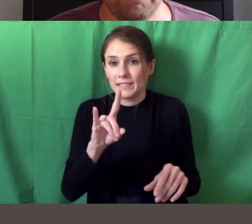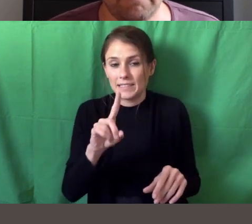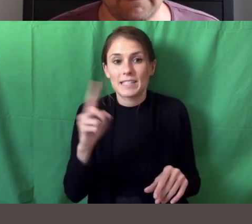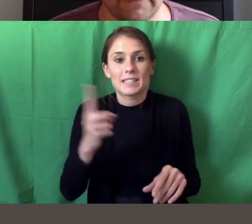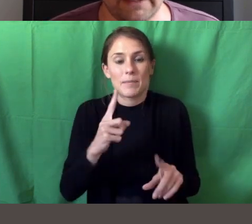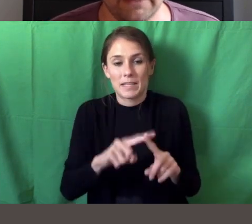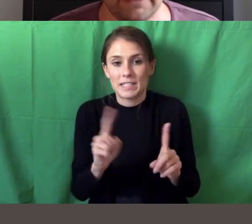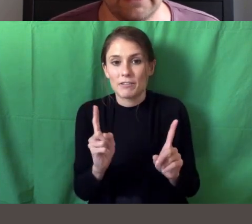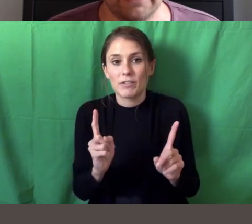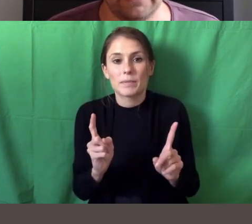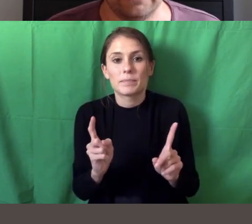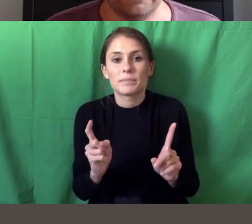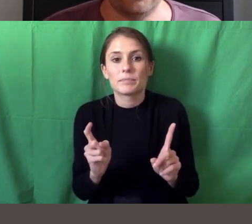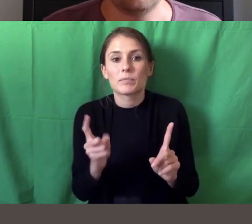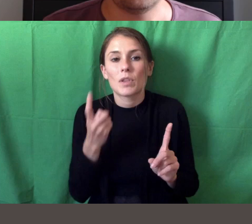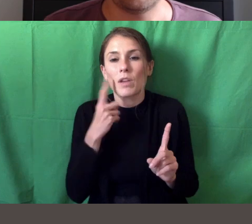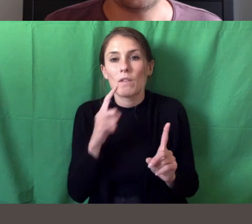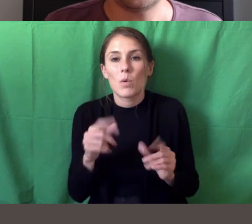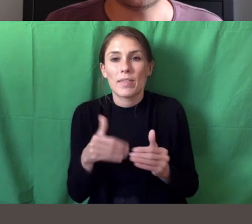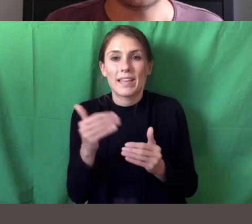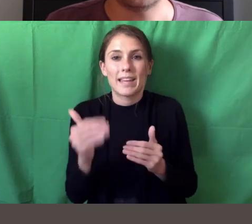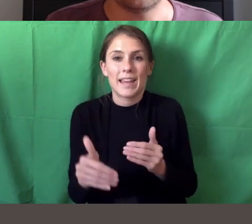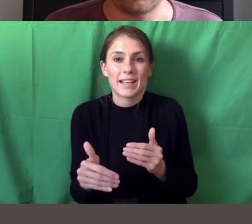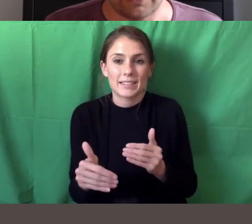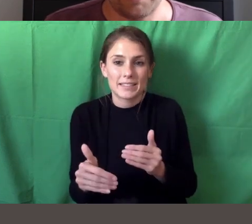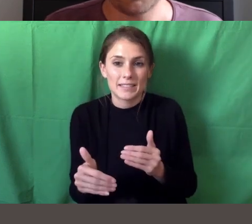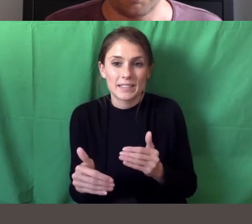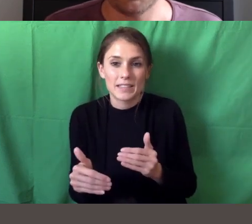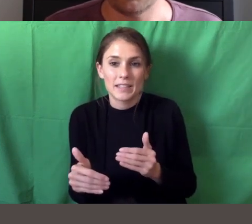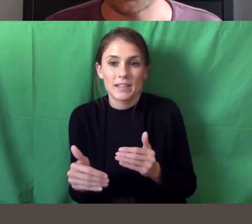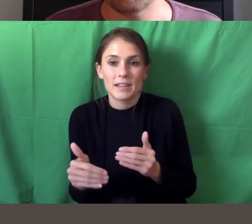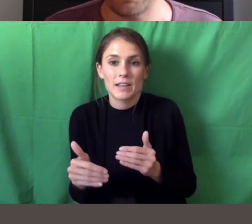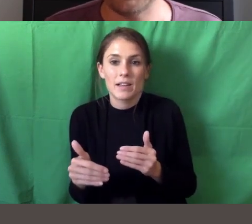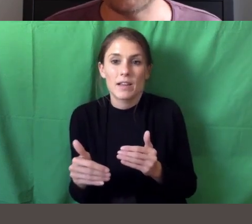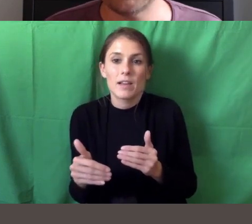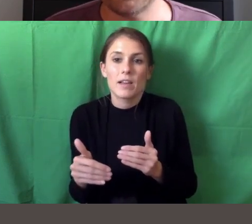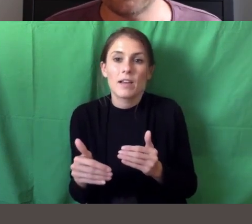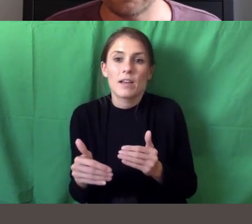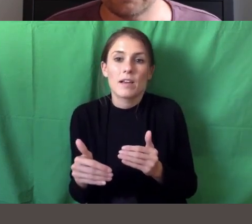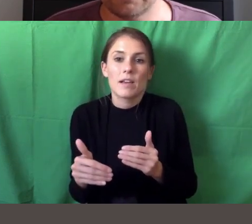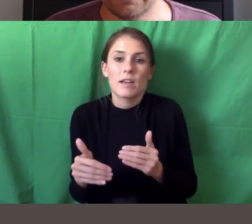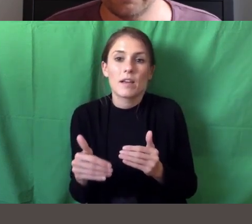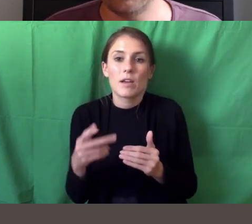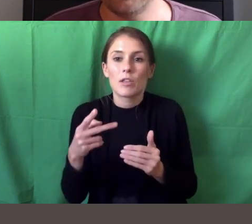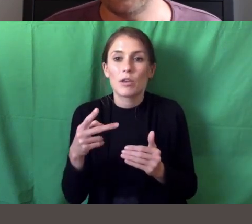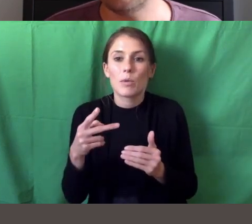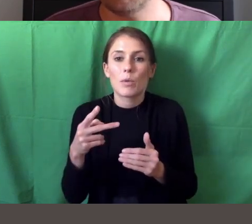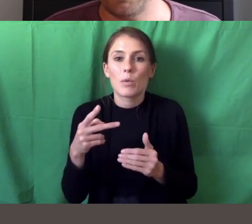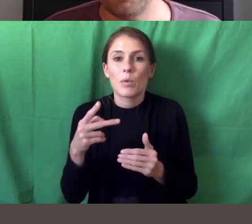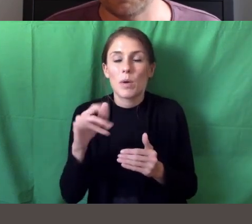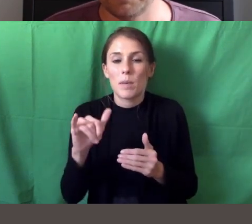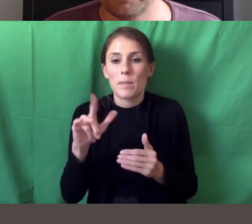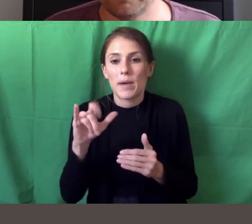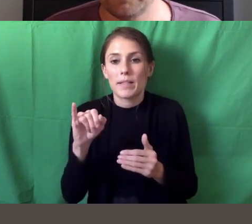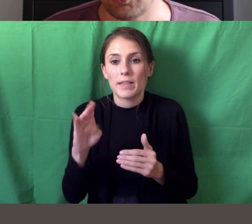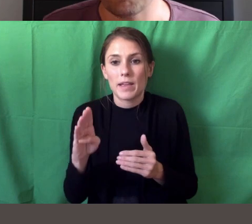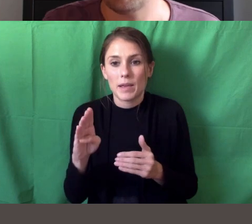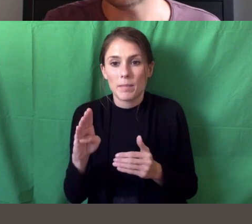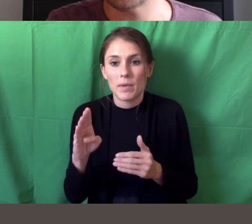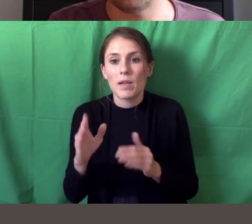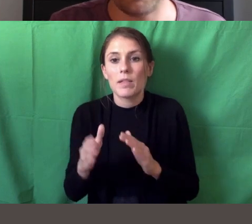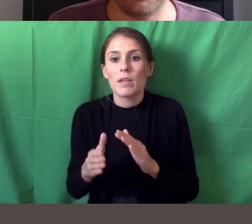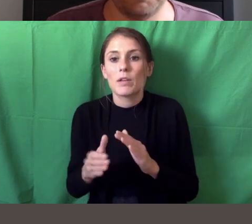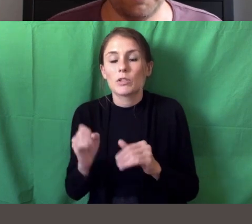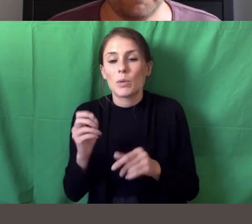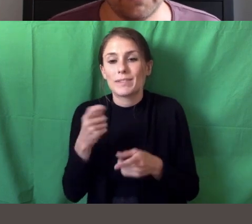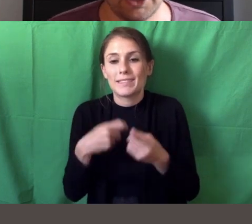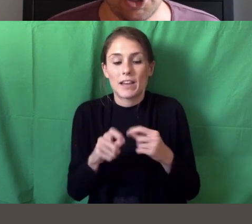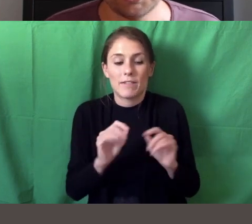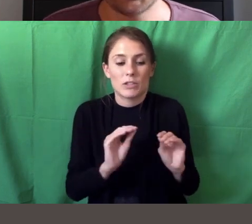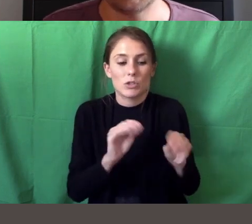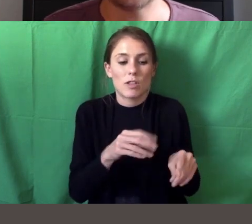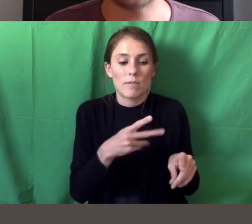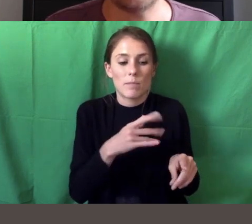did something different. For the next or upcoming version, PyTest 7, they vendored pylib, or parts